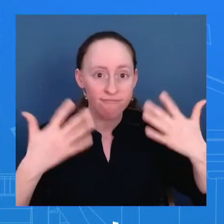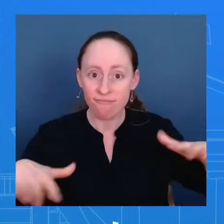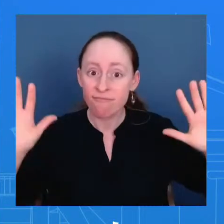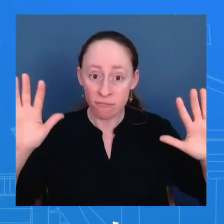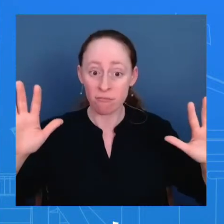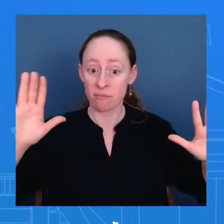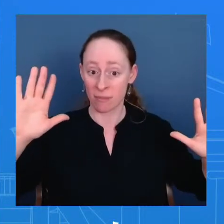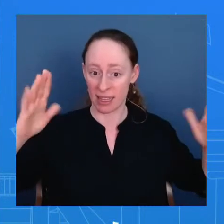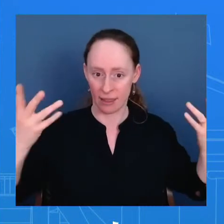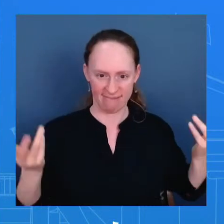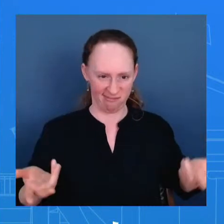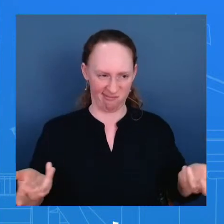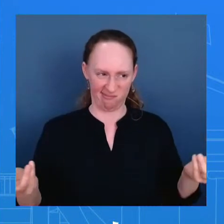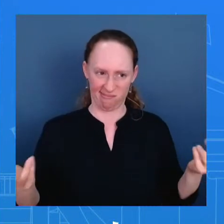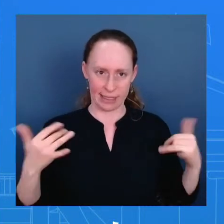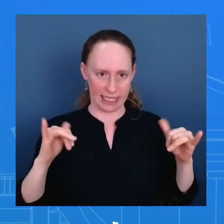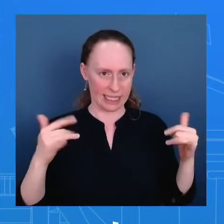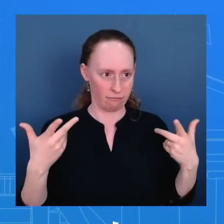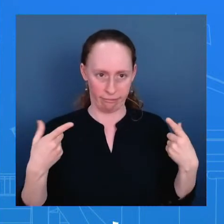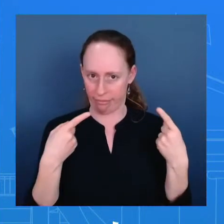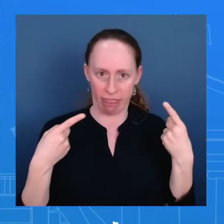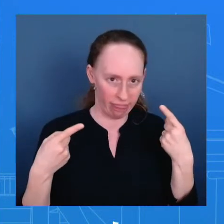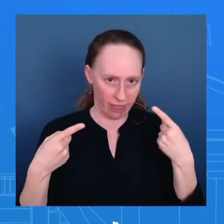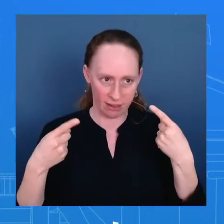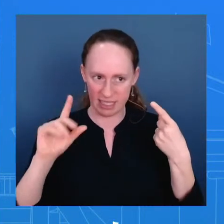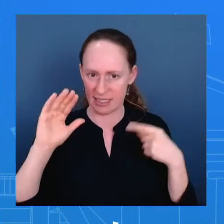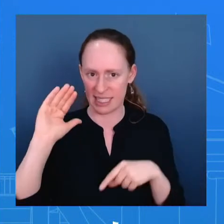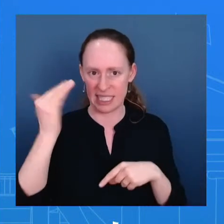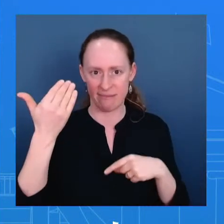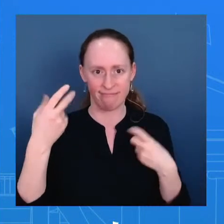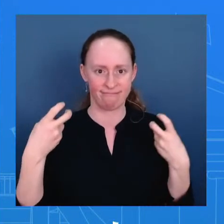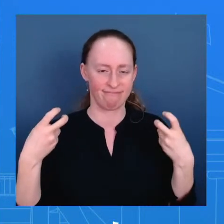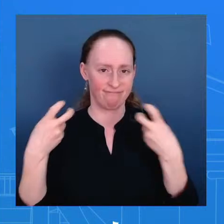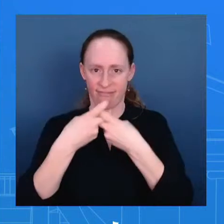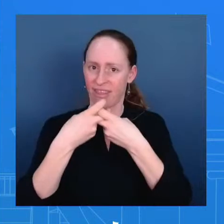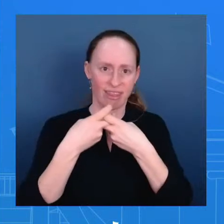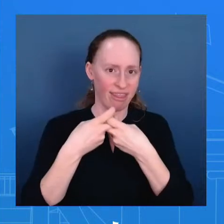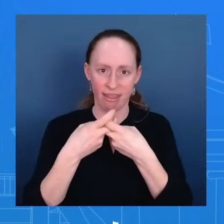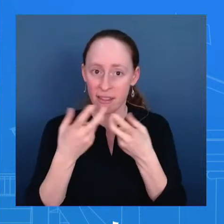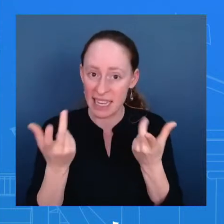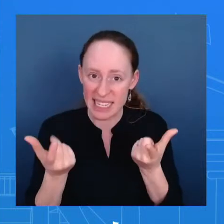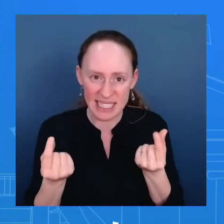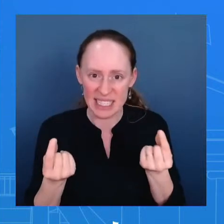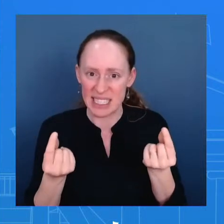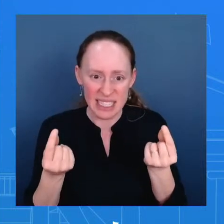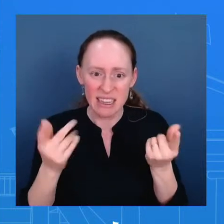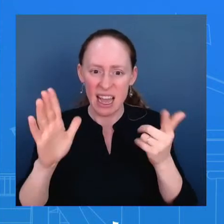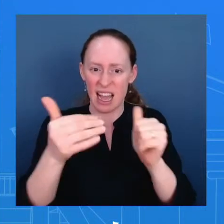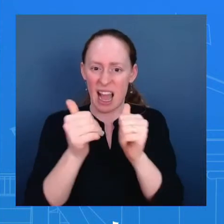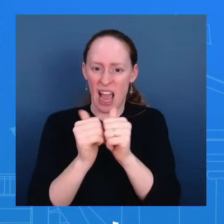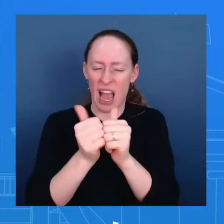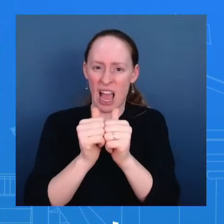that his strategic end goal to end the violence in Gaza and then what happens the day after can align with that of Israel and Hamas?